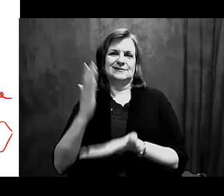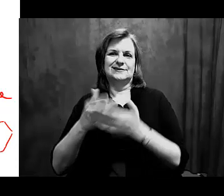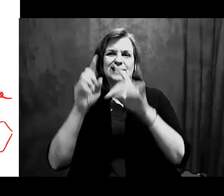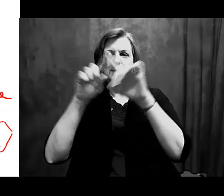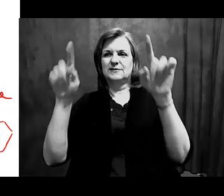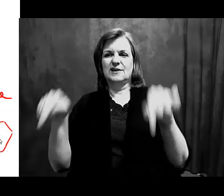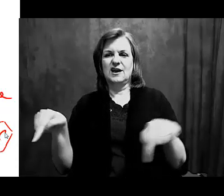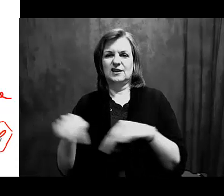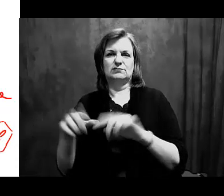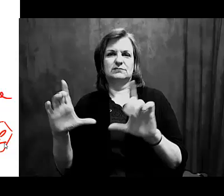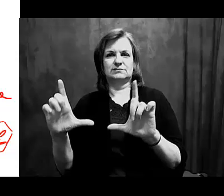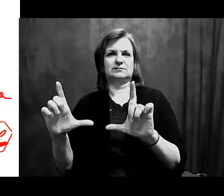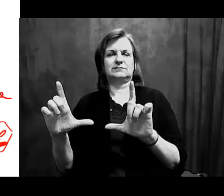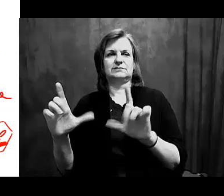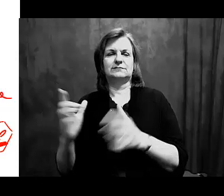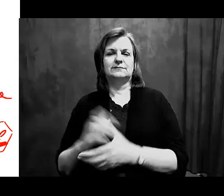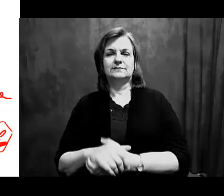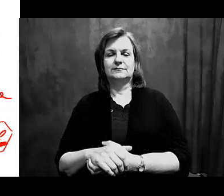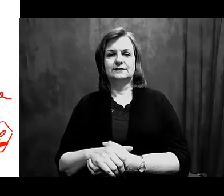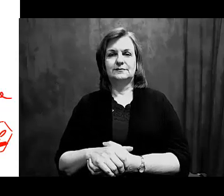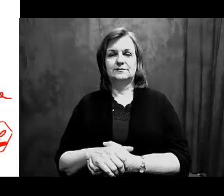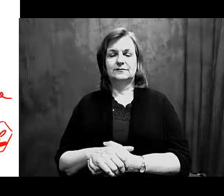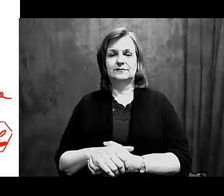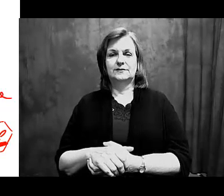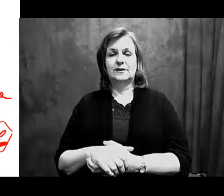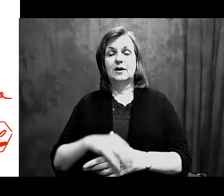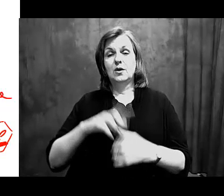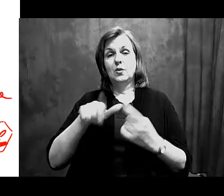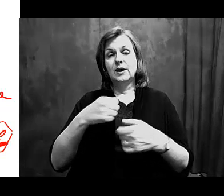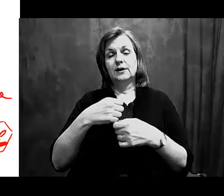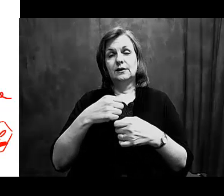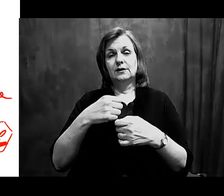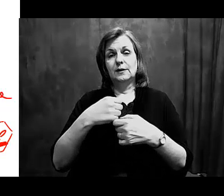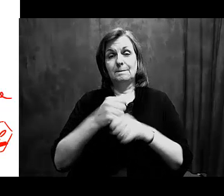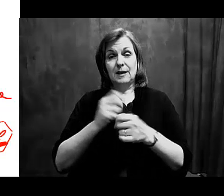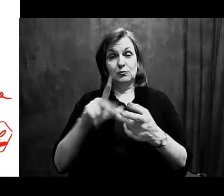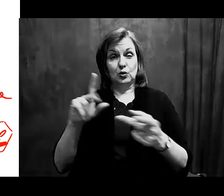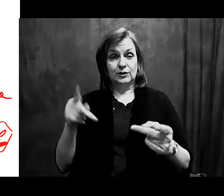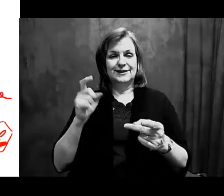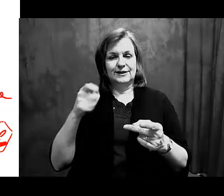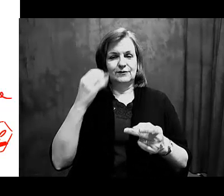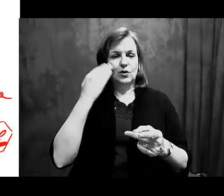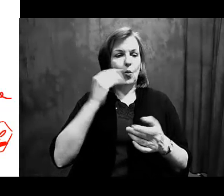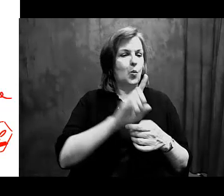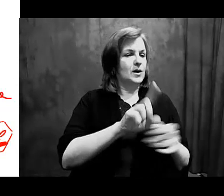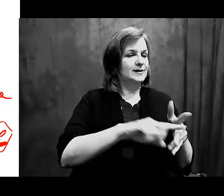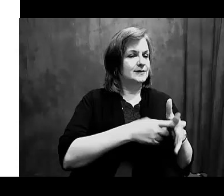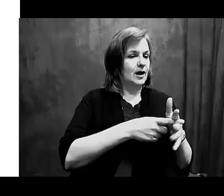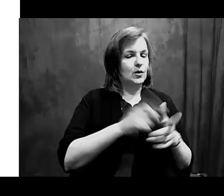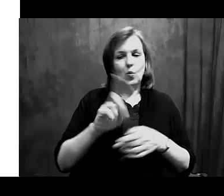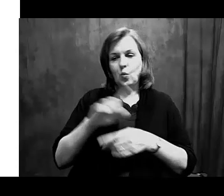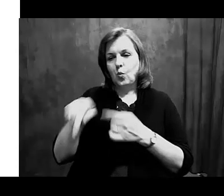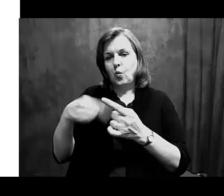stop sign! we have to know when to start and stop these protein productions